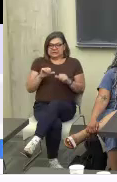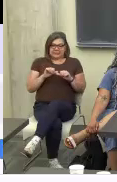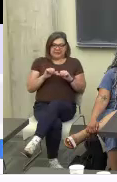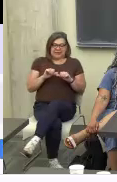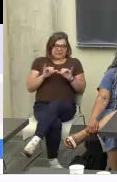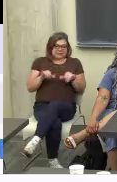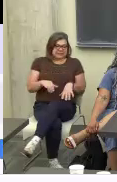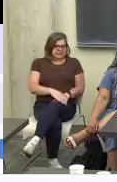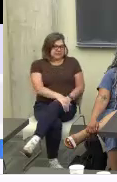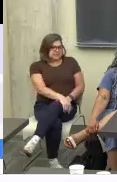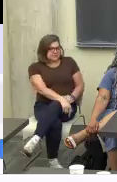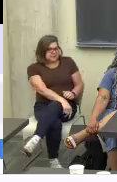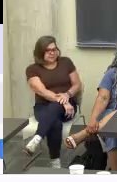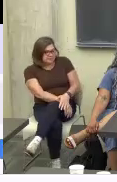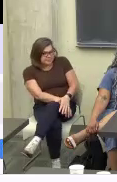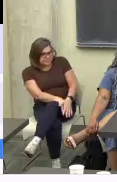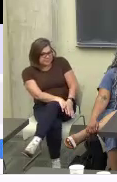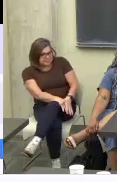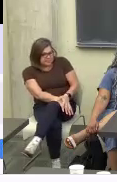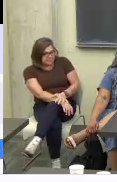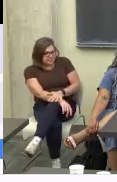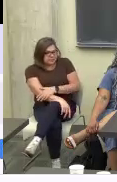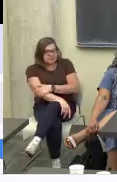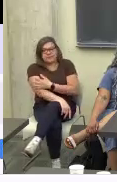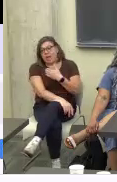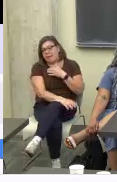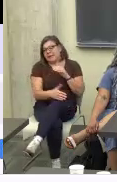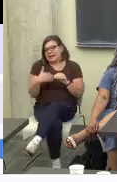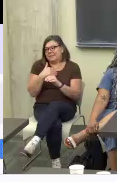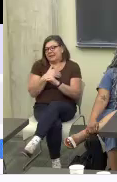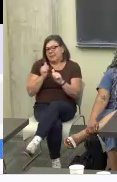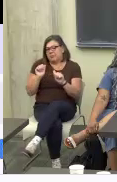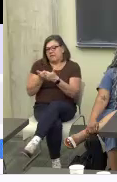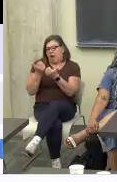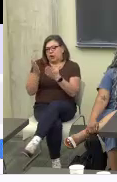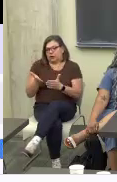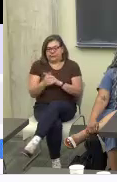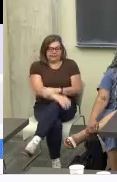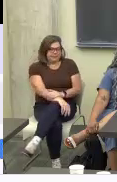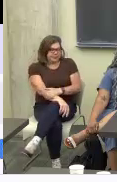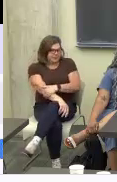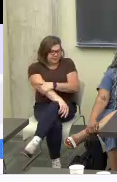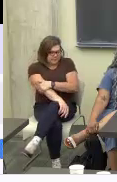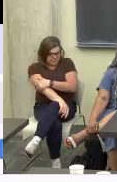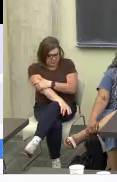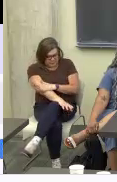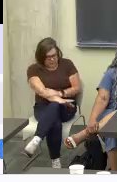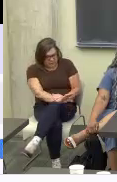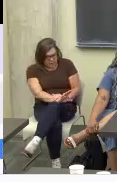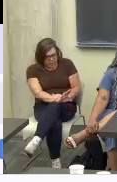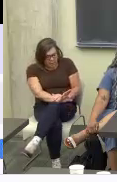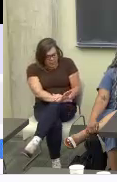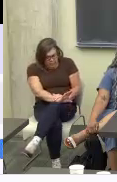systems yeah so anyway All right. So, or kind of pushing you. So first thing I want to say